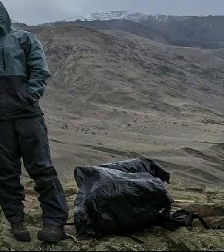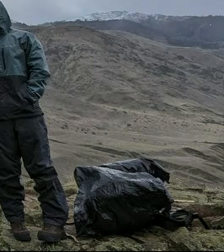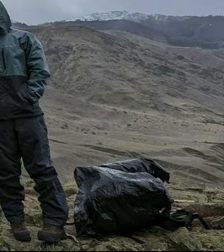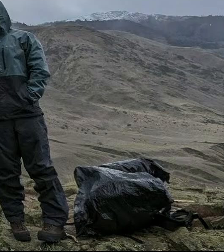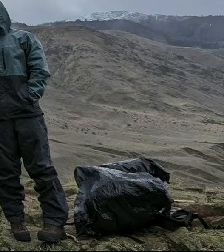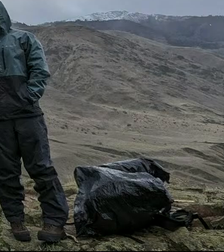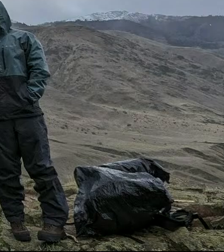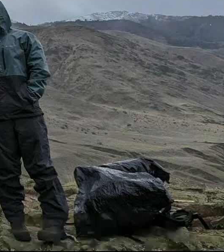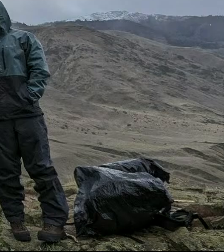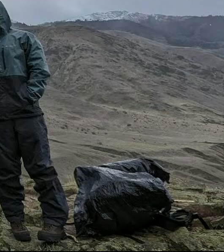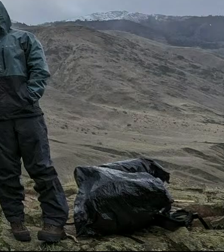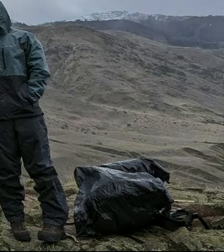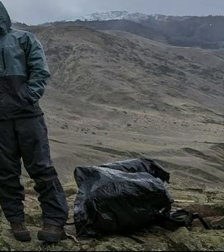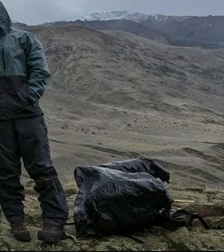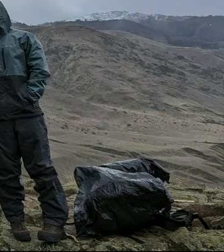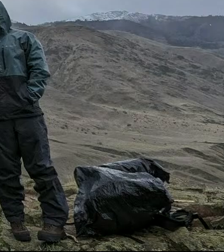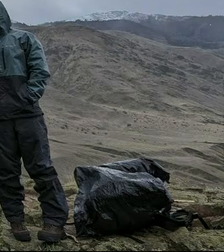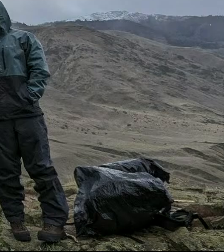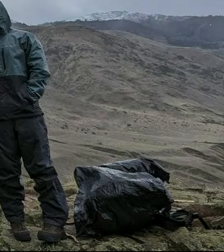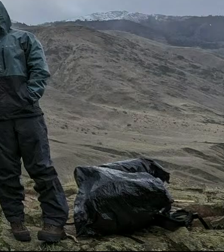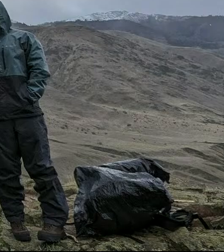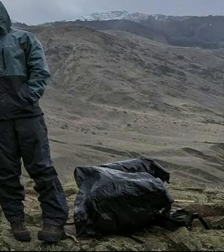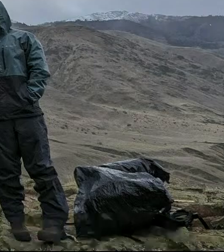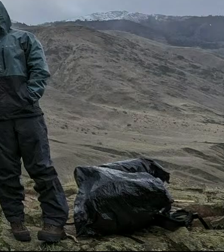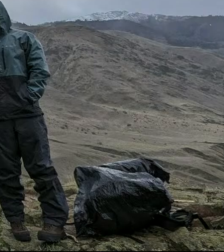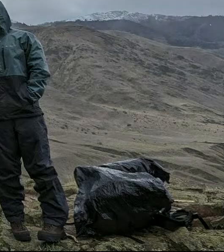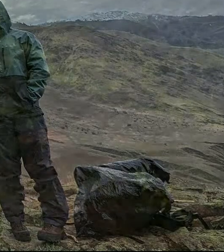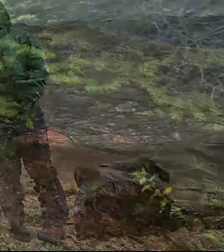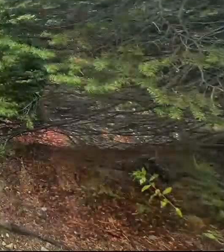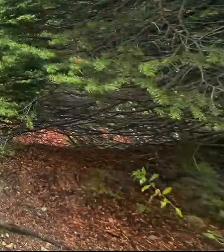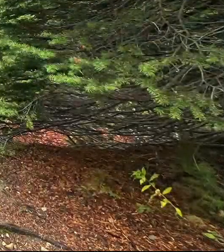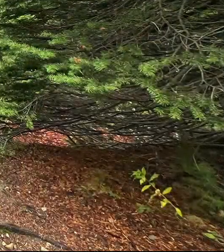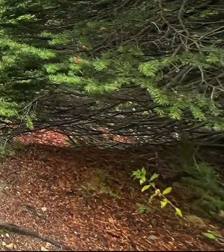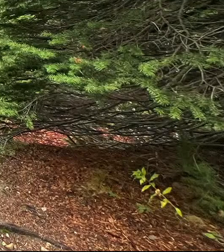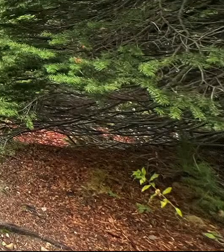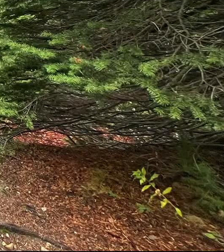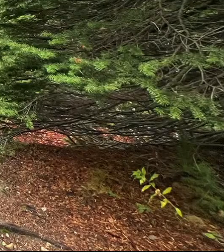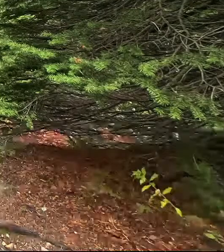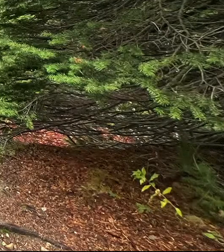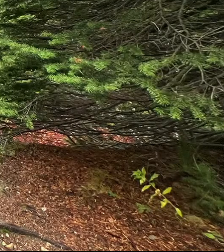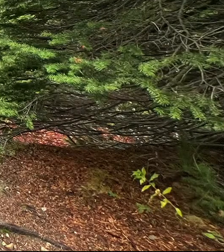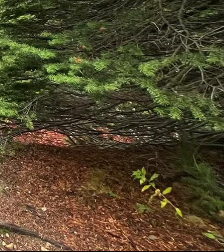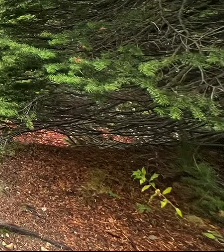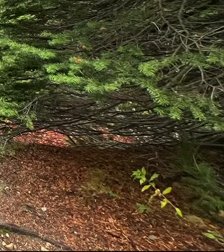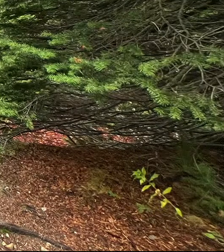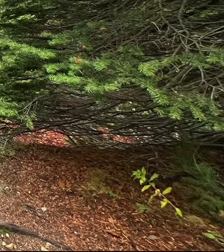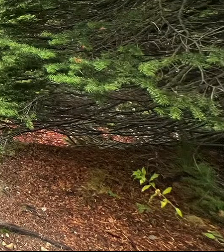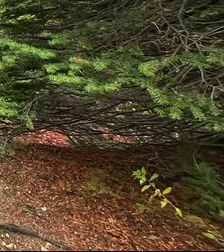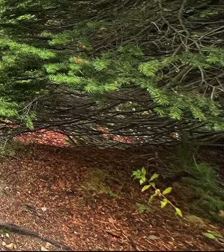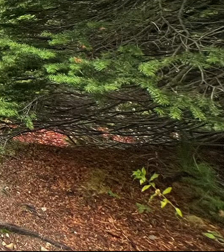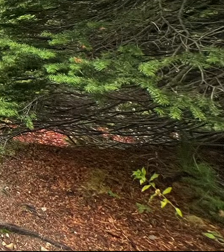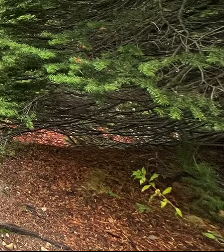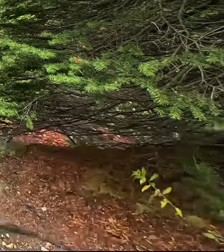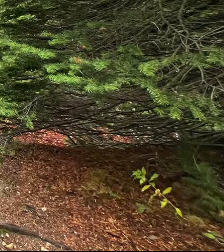so as you all celebrate this wonderful achievement of getting your degree, I would like